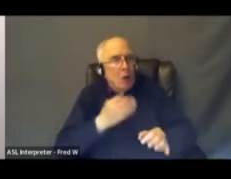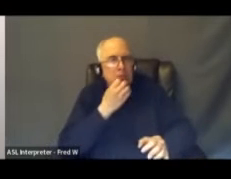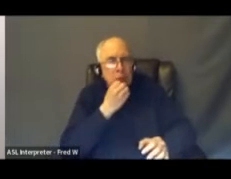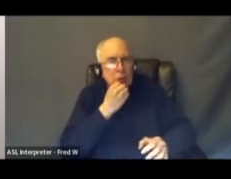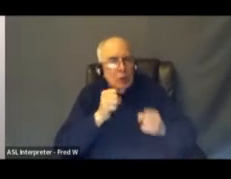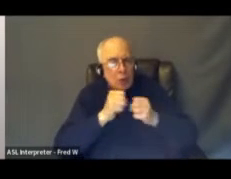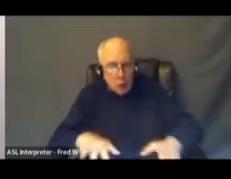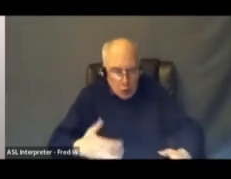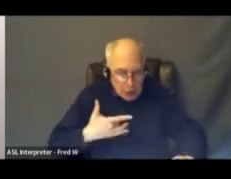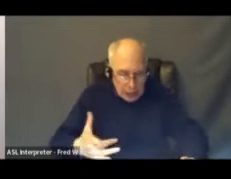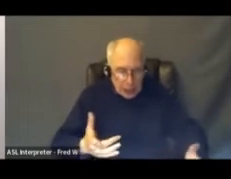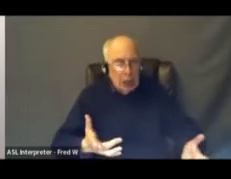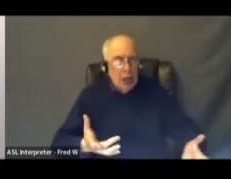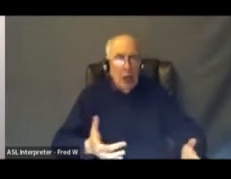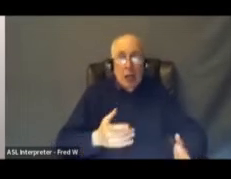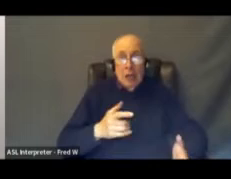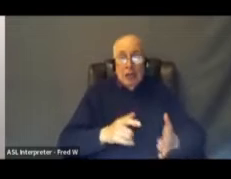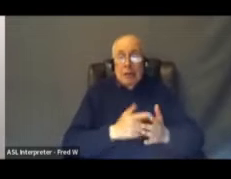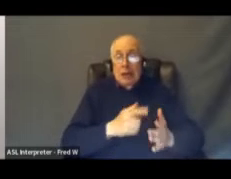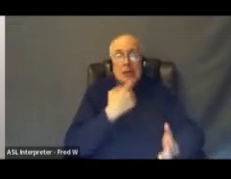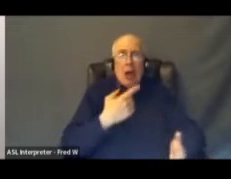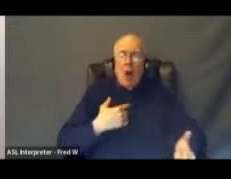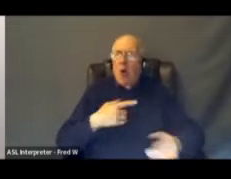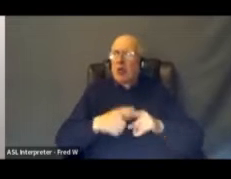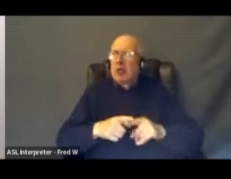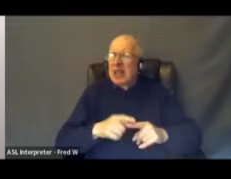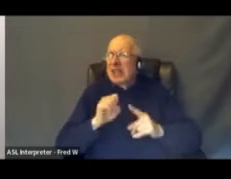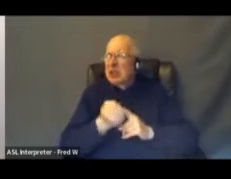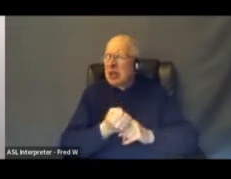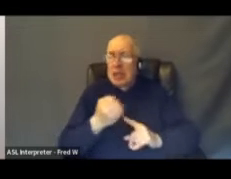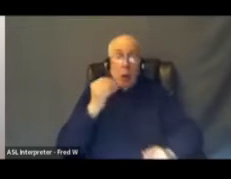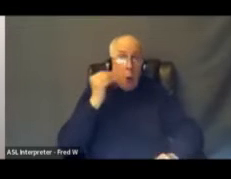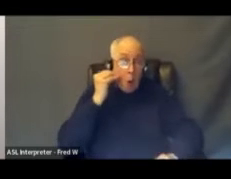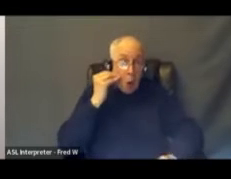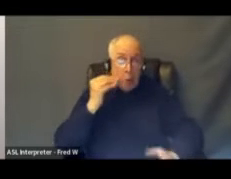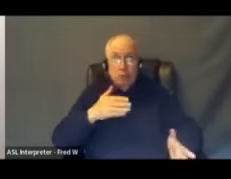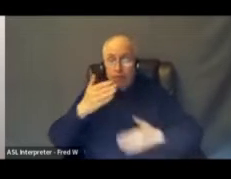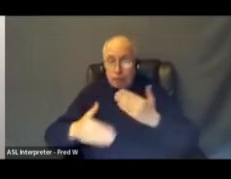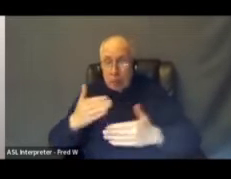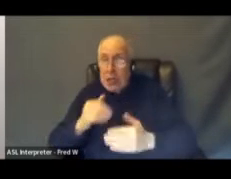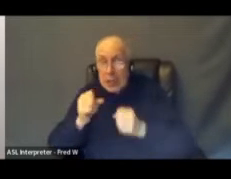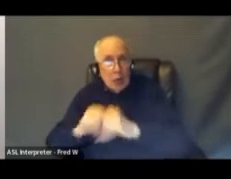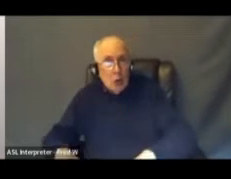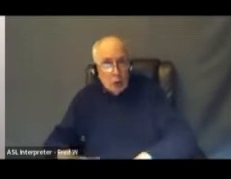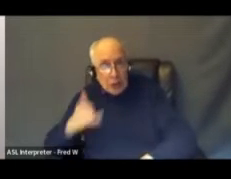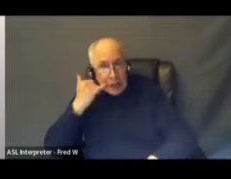will say, Well, it kind of depends on the situation. Like, if I'm at home and in my routine, then I don't lose it. But if I have one thing in my